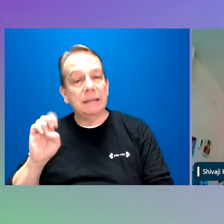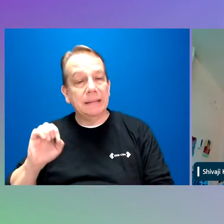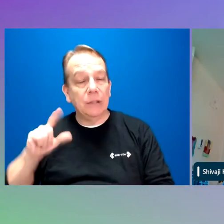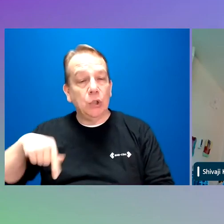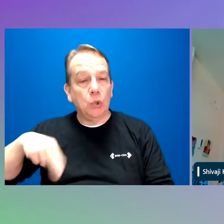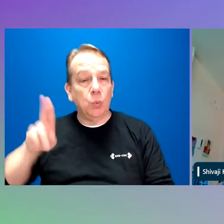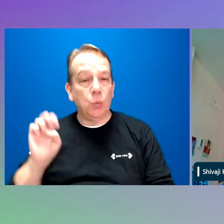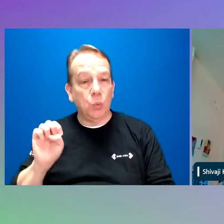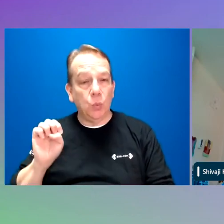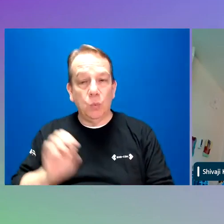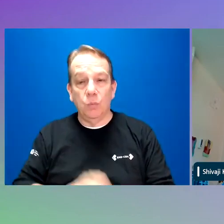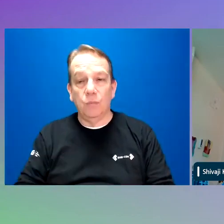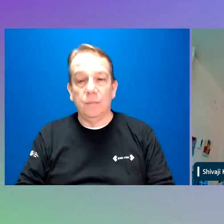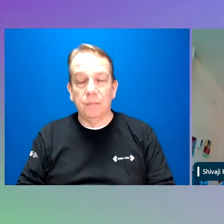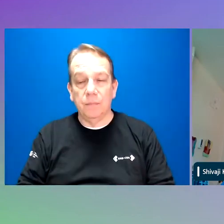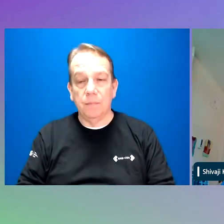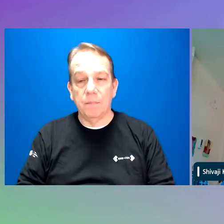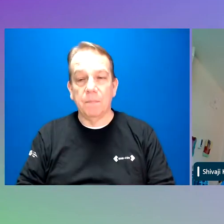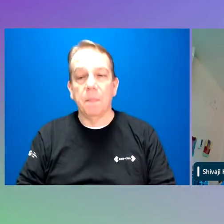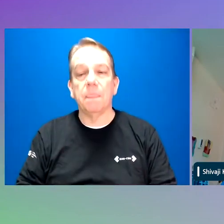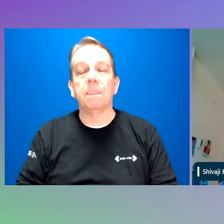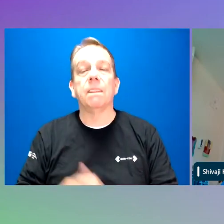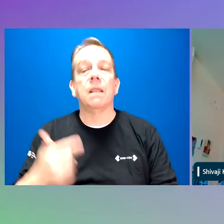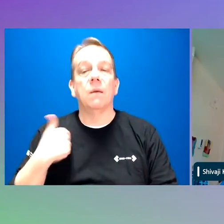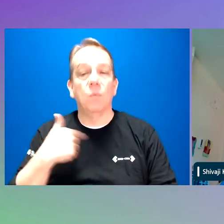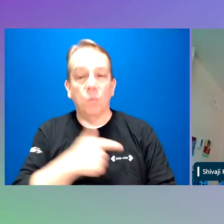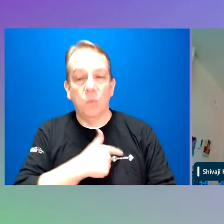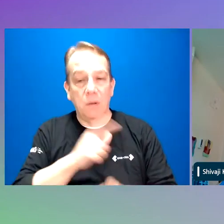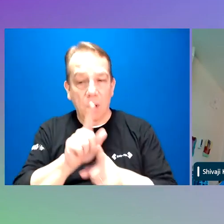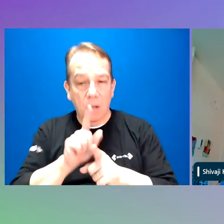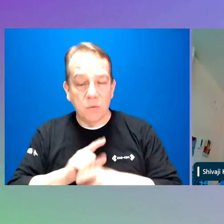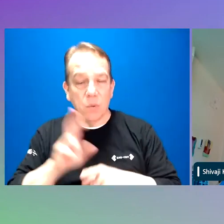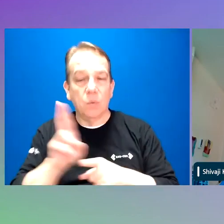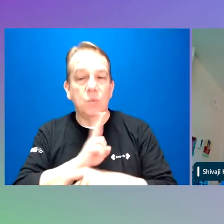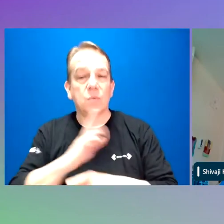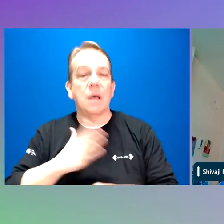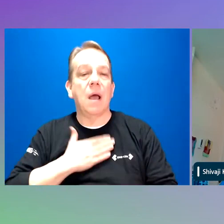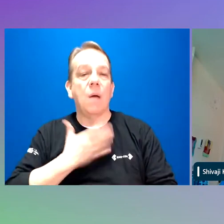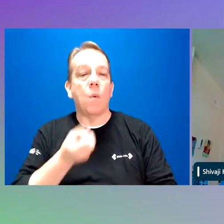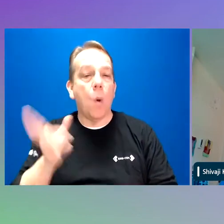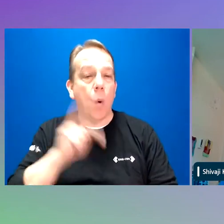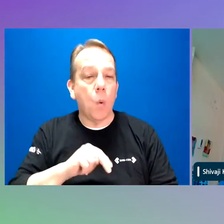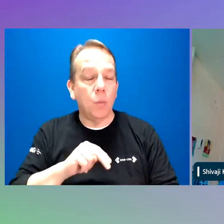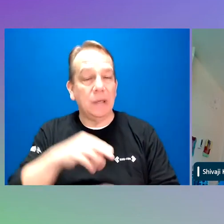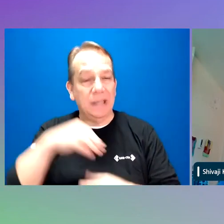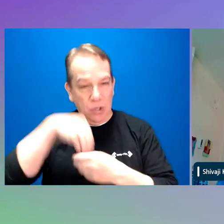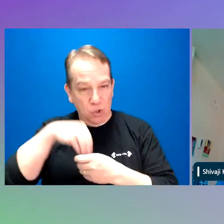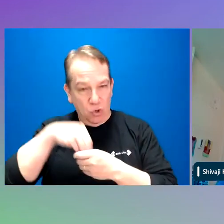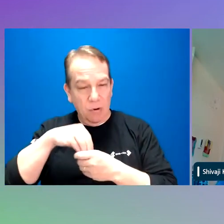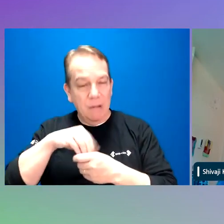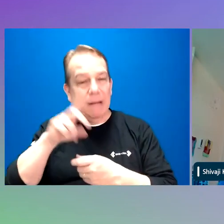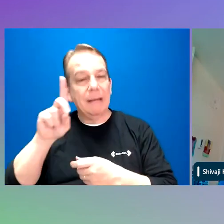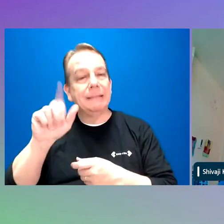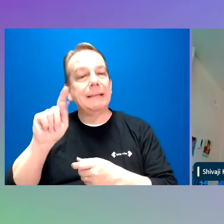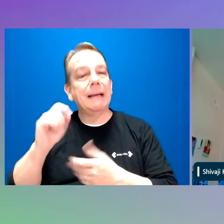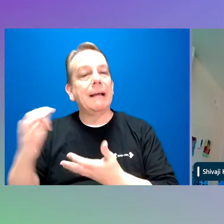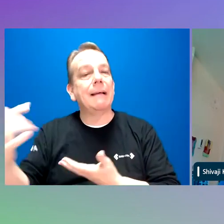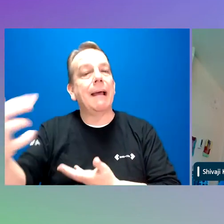internal, um, data gathering in